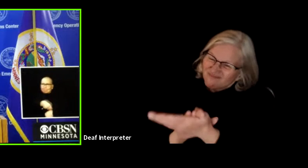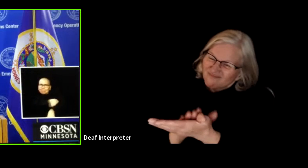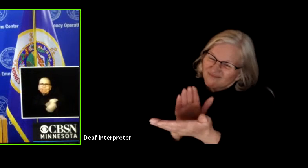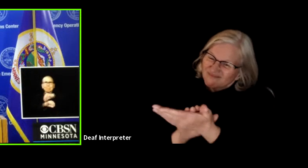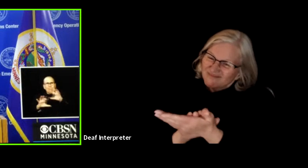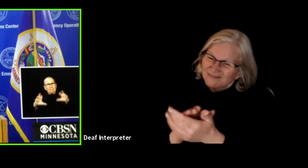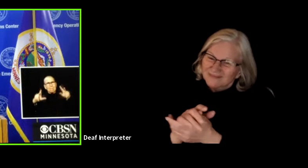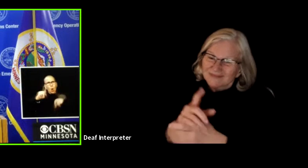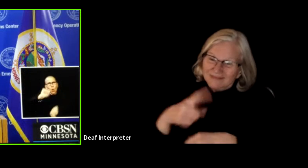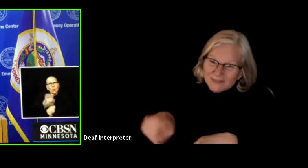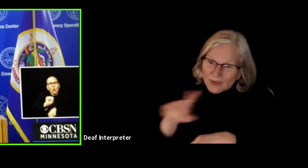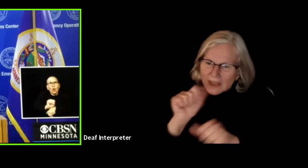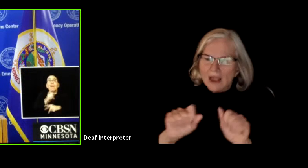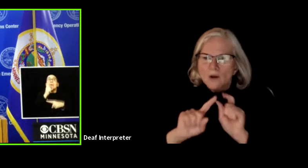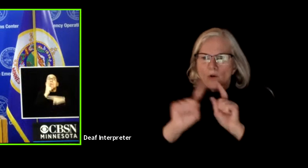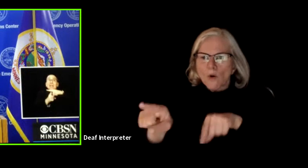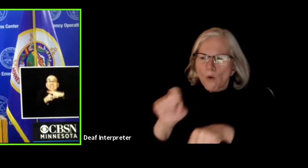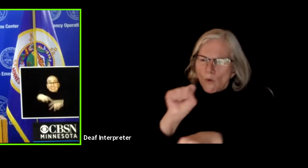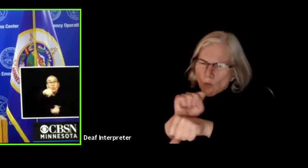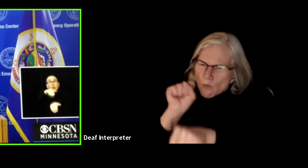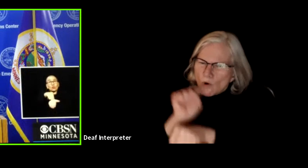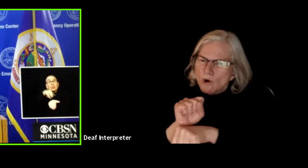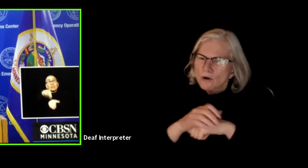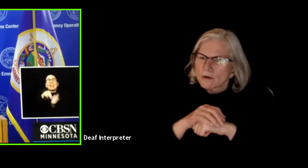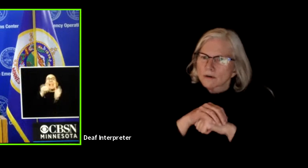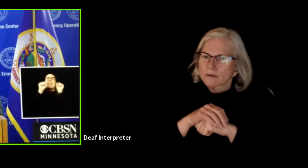AND NOT WORRY THAT SHE'S BRINGING IT HOME TO HER FAMILY.